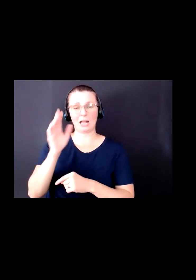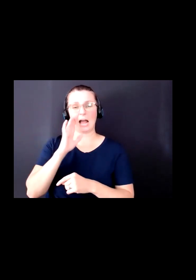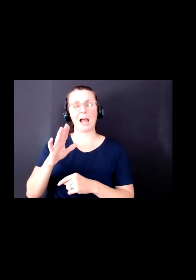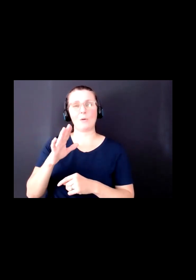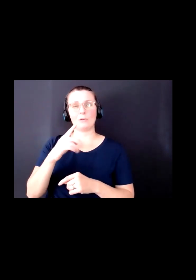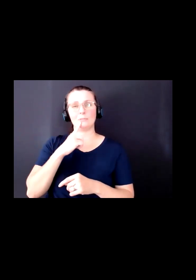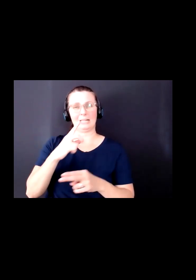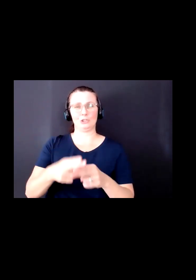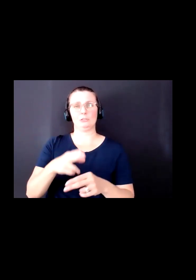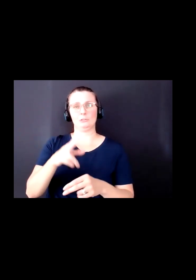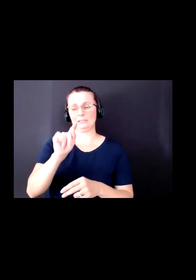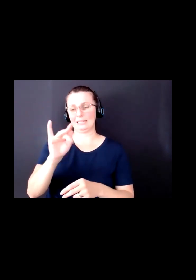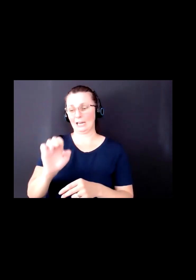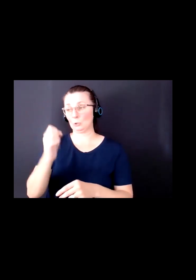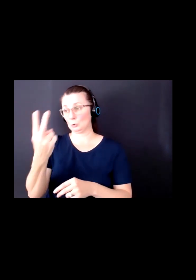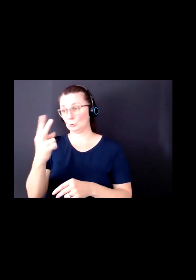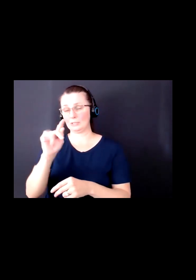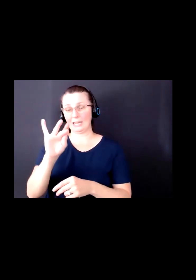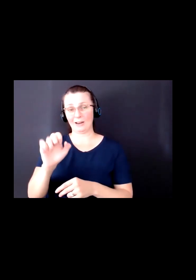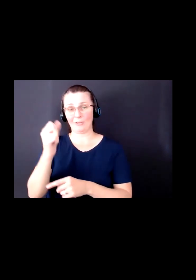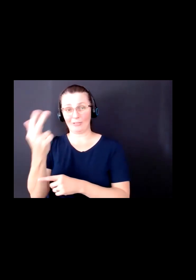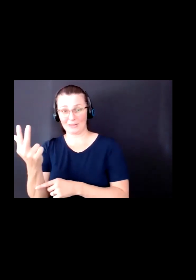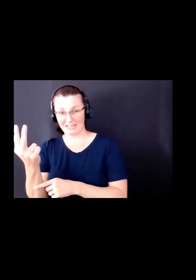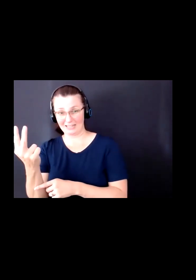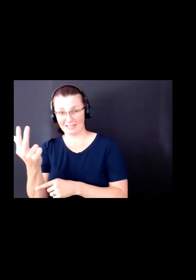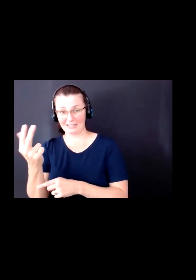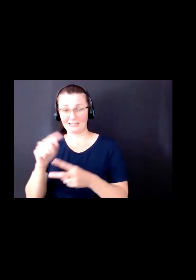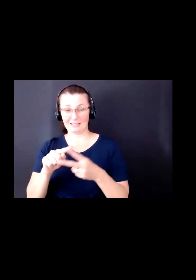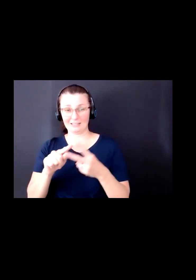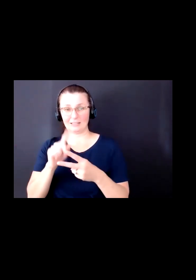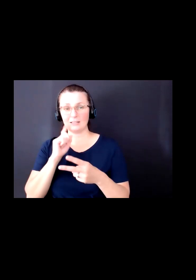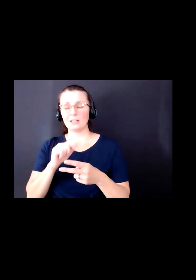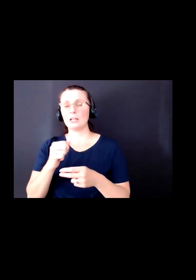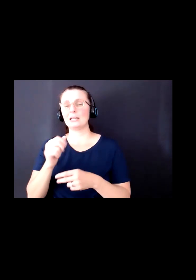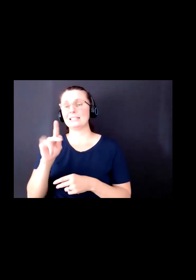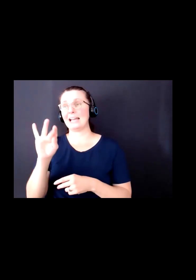and Title III entities. So I'll just define them. A Title II entity is a